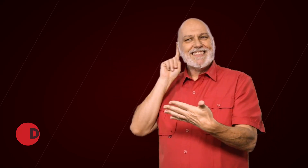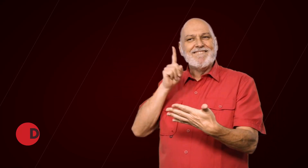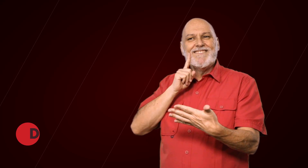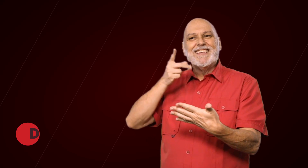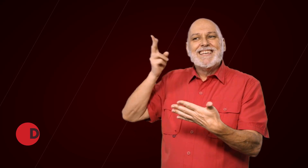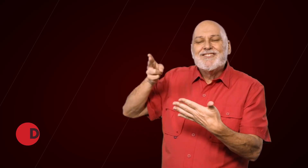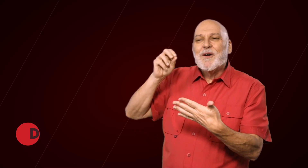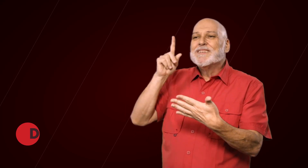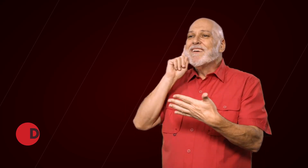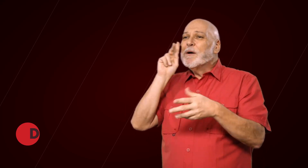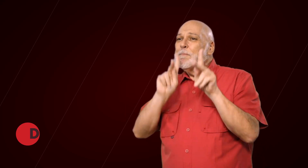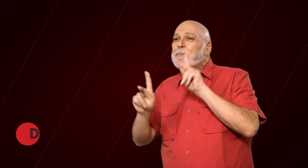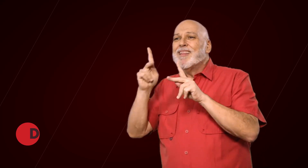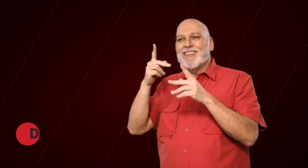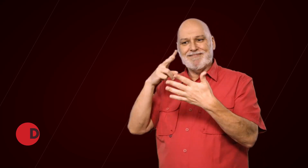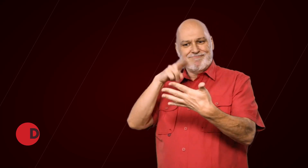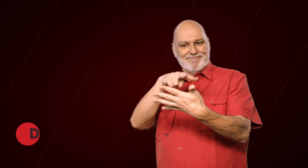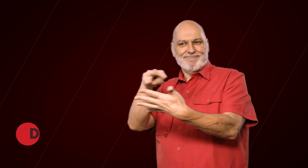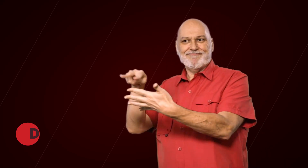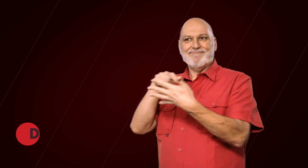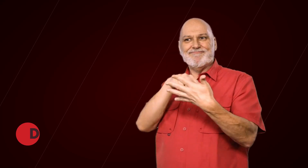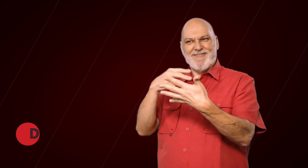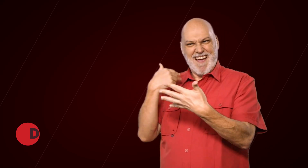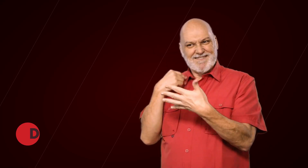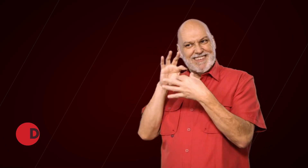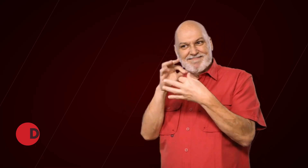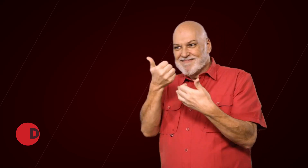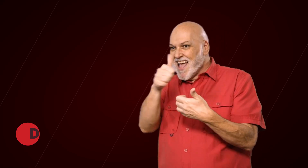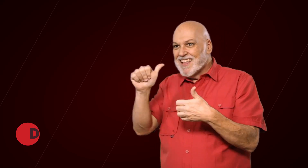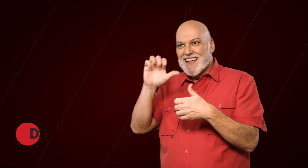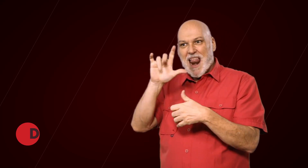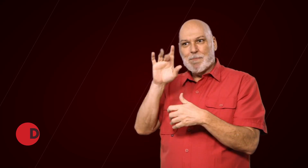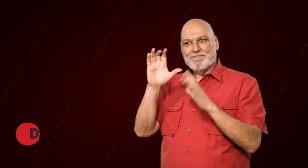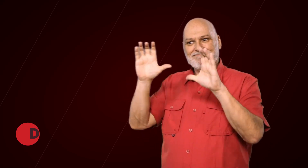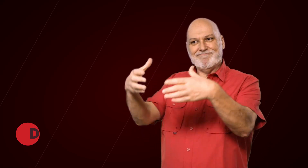together to read Deaf books?